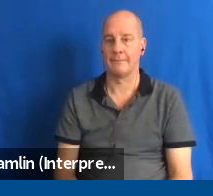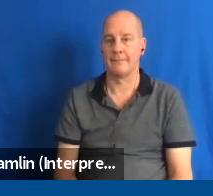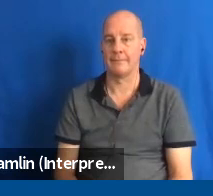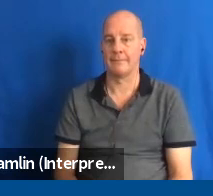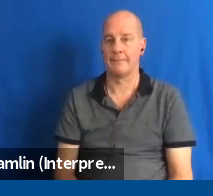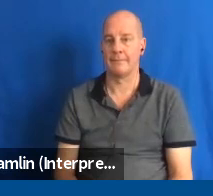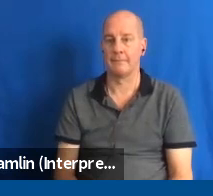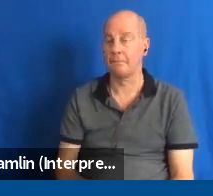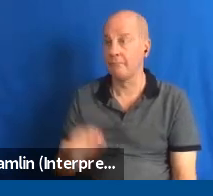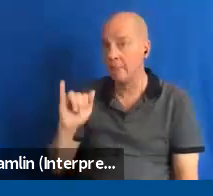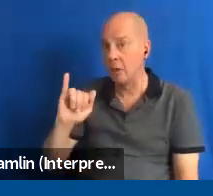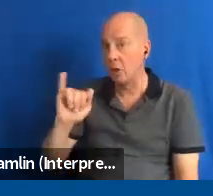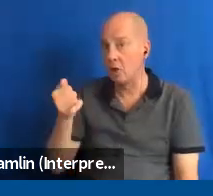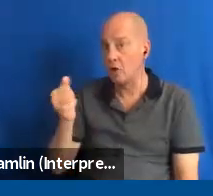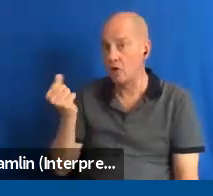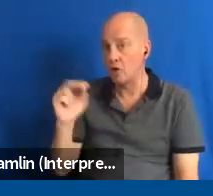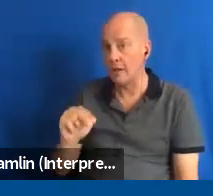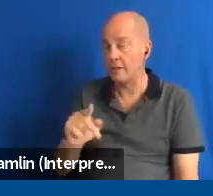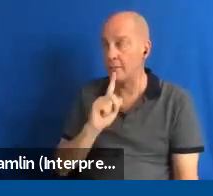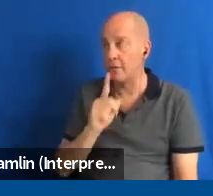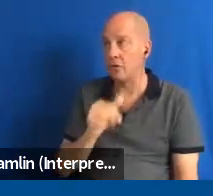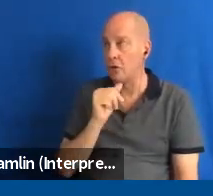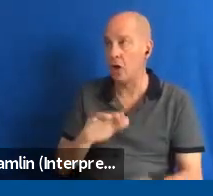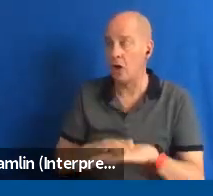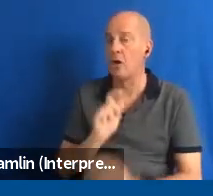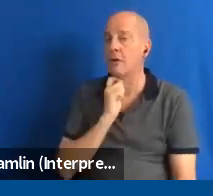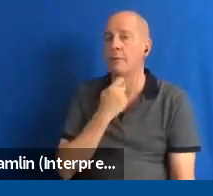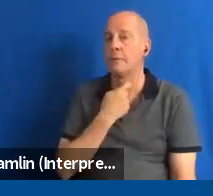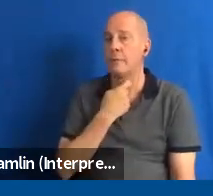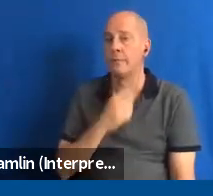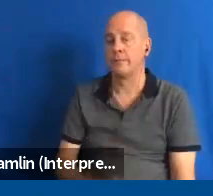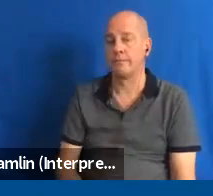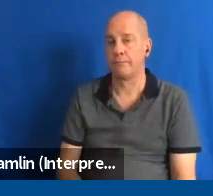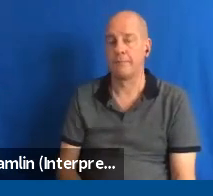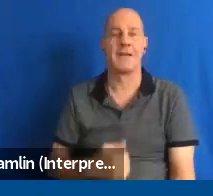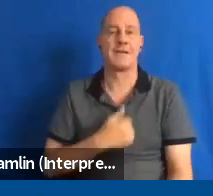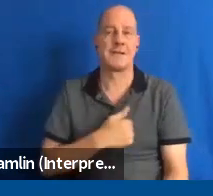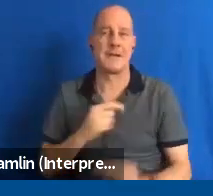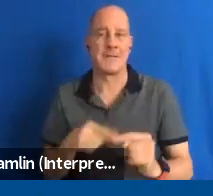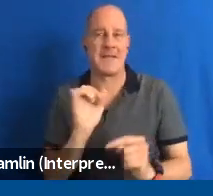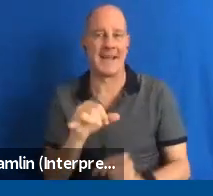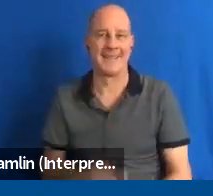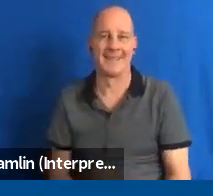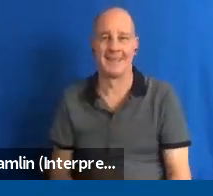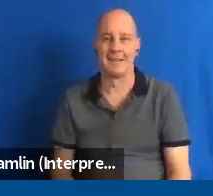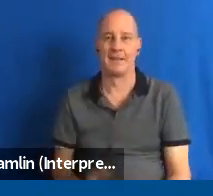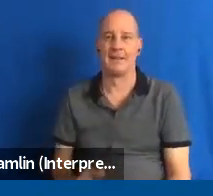Jason, you may need to unmute yourself. Apologies about that. I have two, a physical